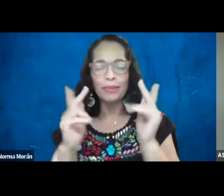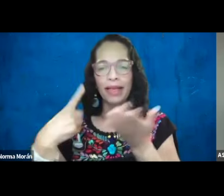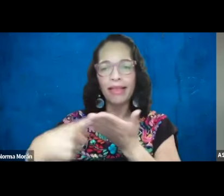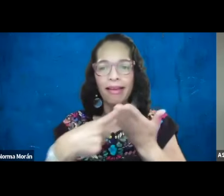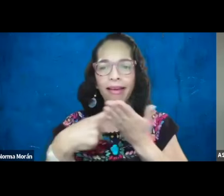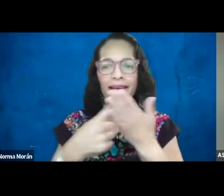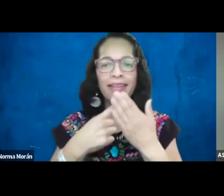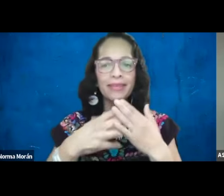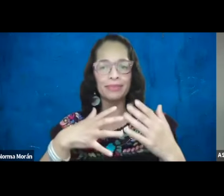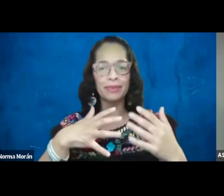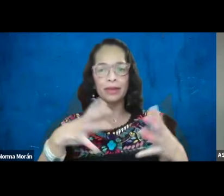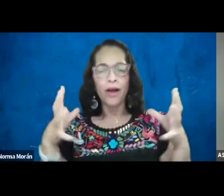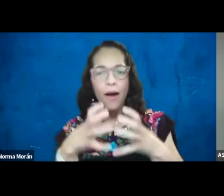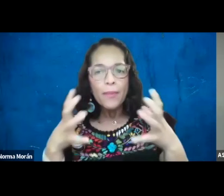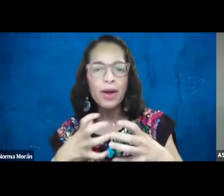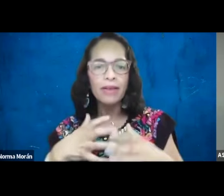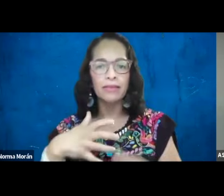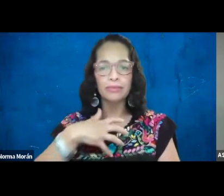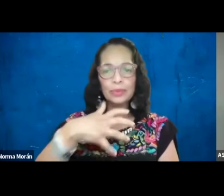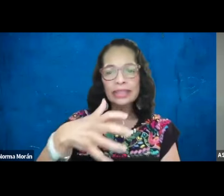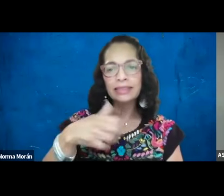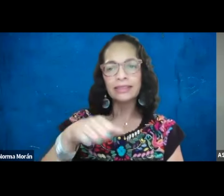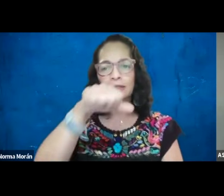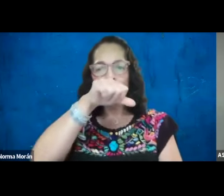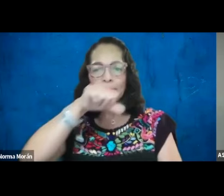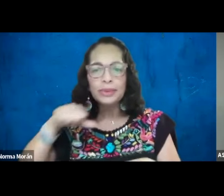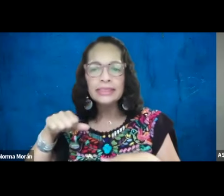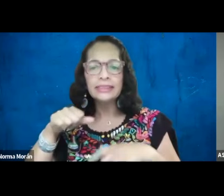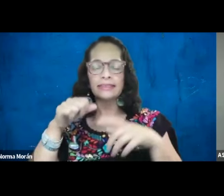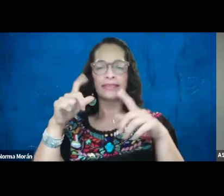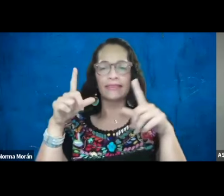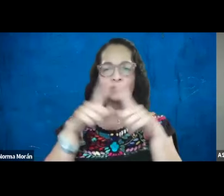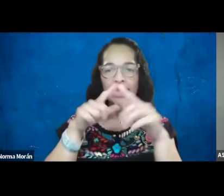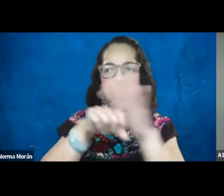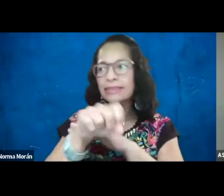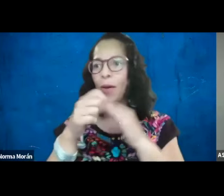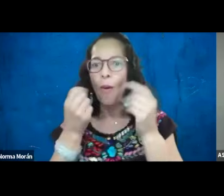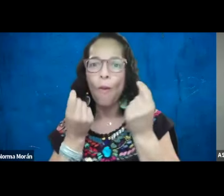online. So I saw people discussing about, ,